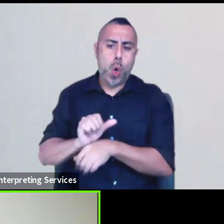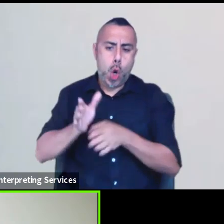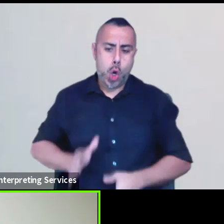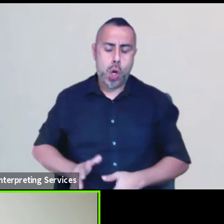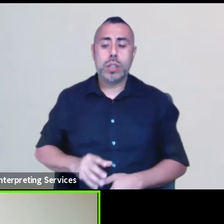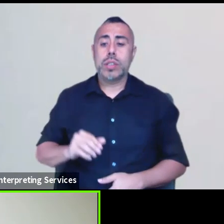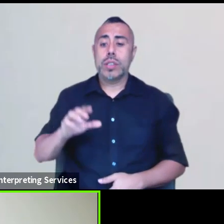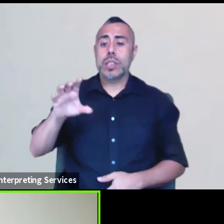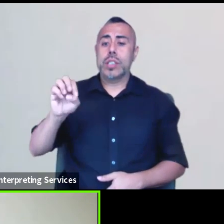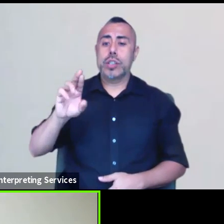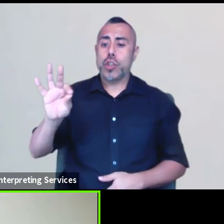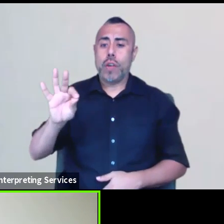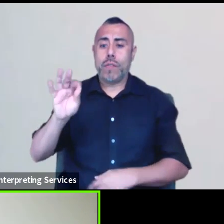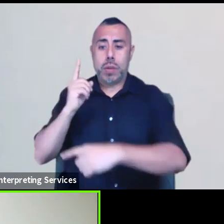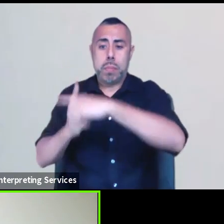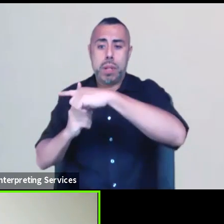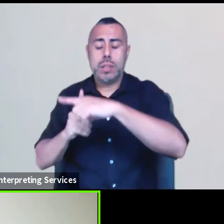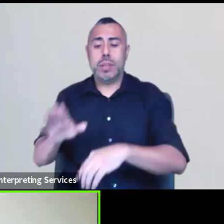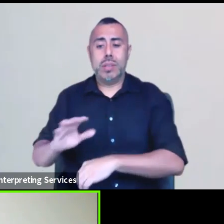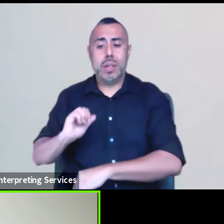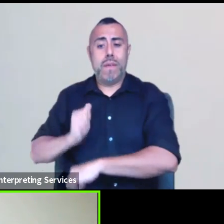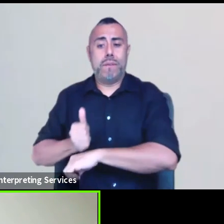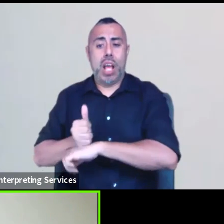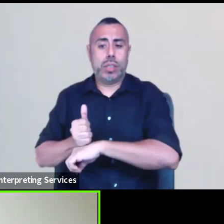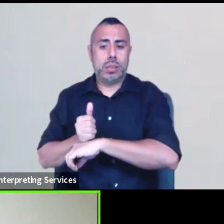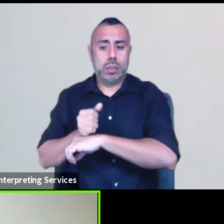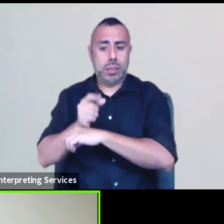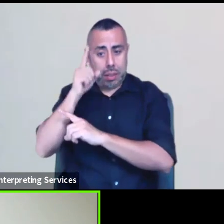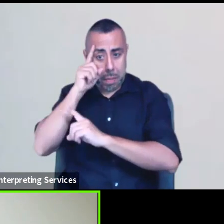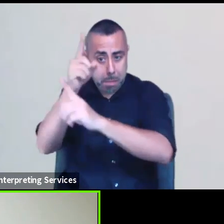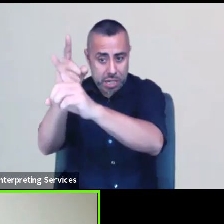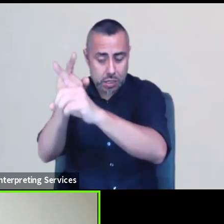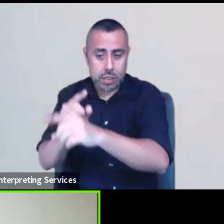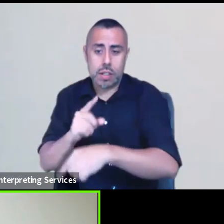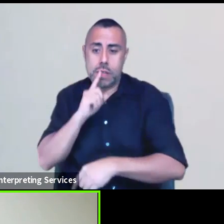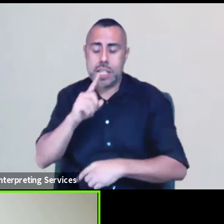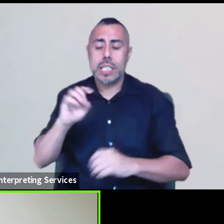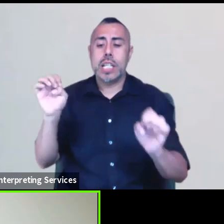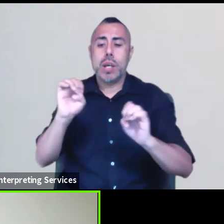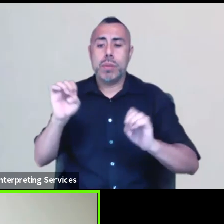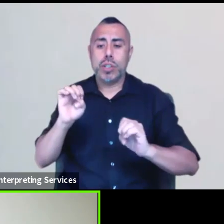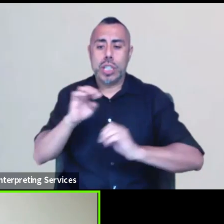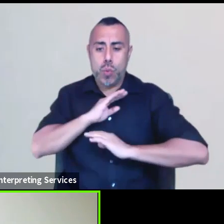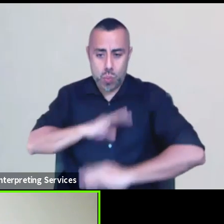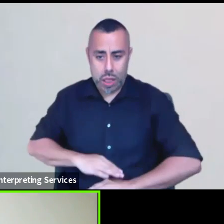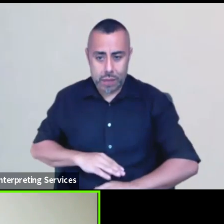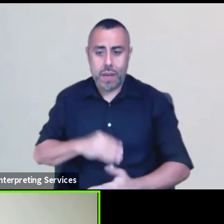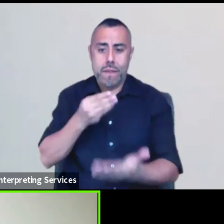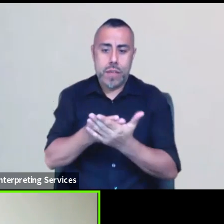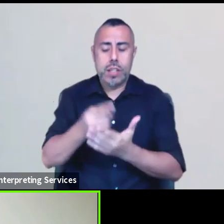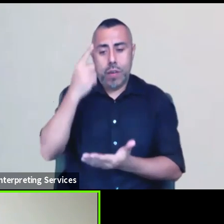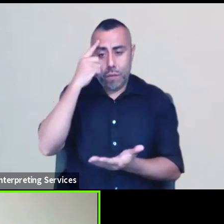is an emergency relief fund for artists working in craft disciplines facing career threatening emergencies.